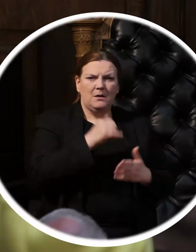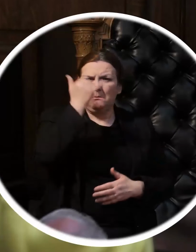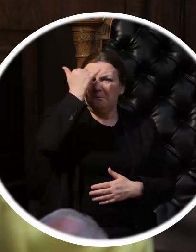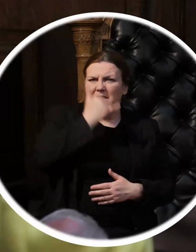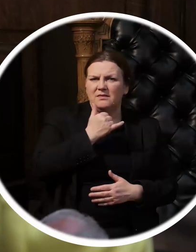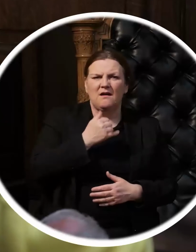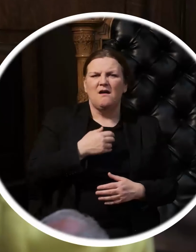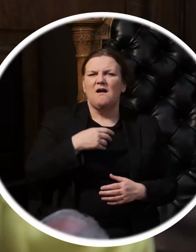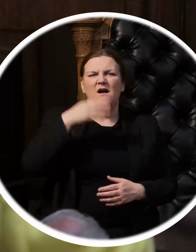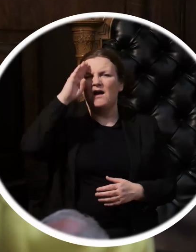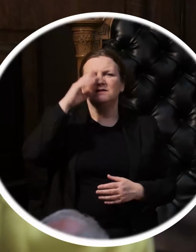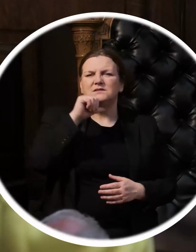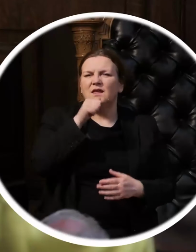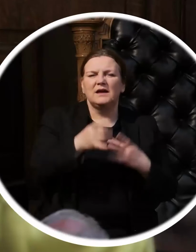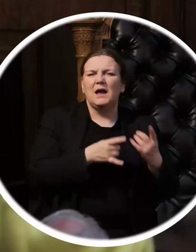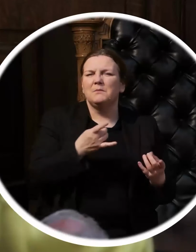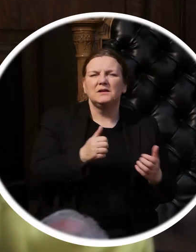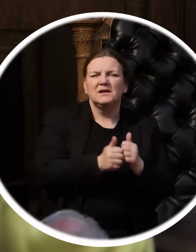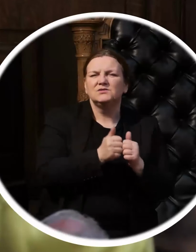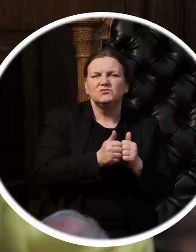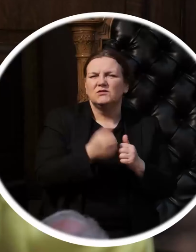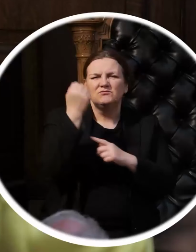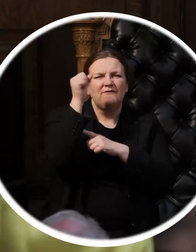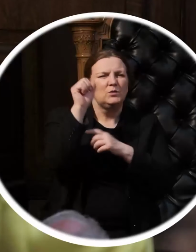industrialised, that they didn't have any industrial revolution. They did.